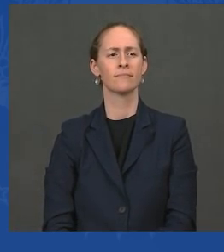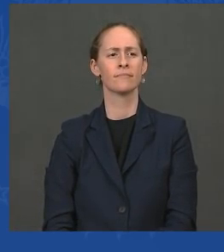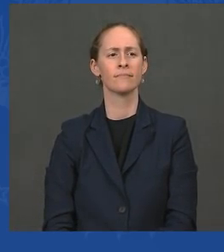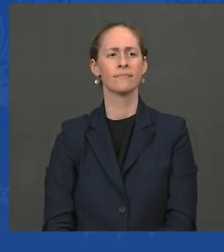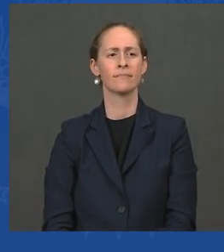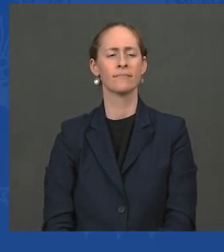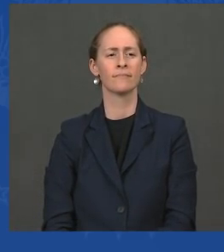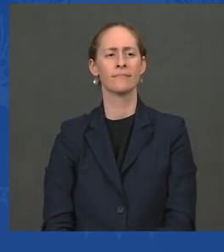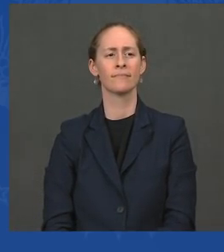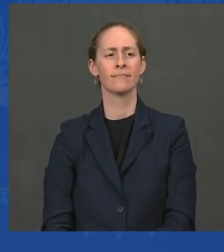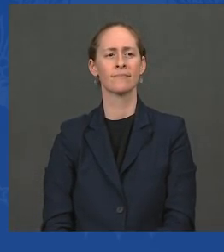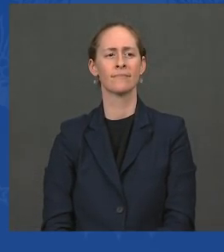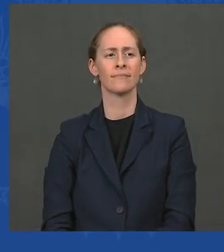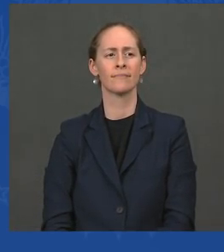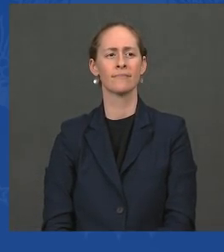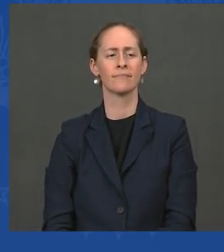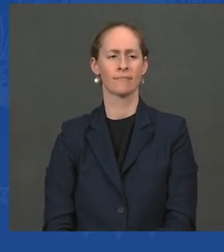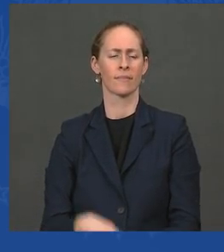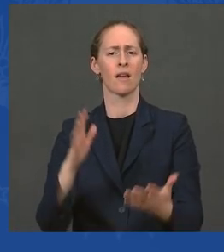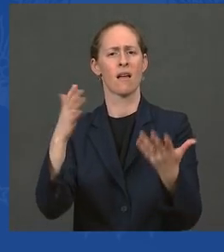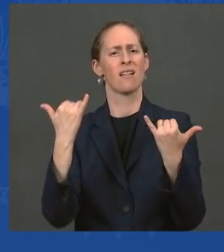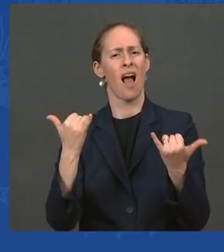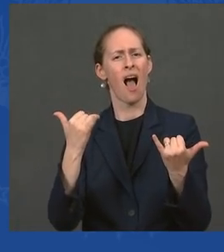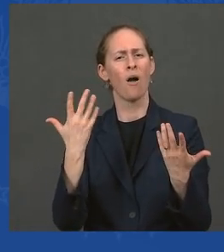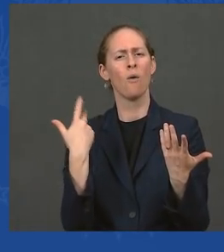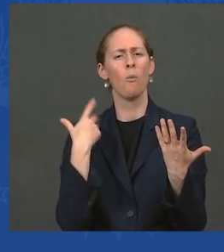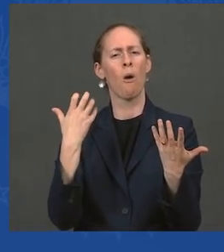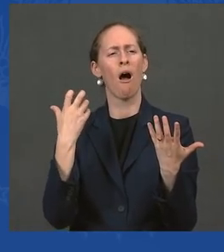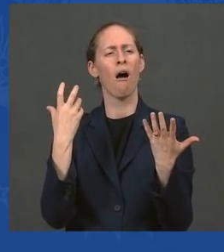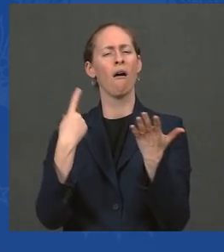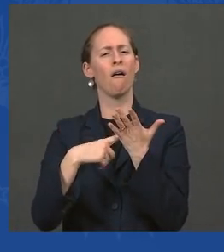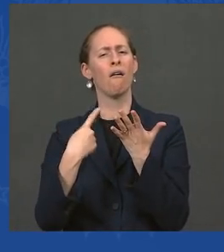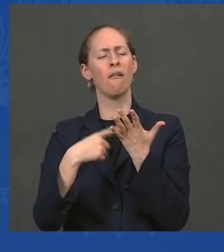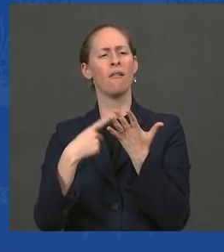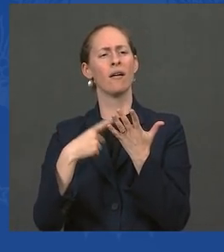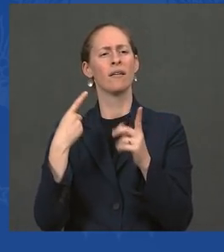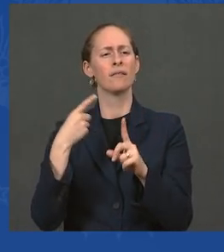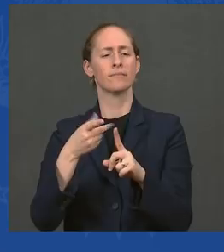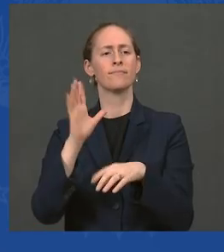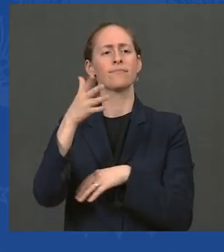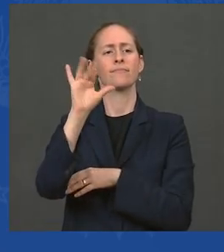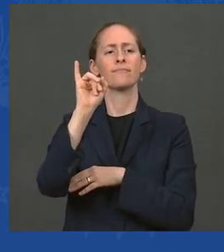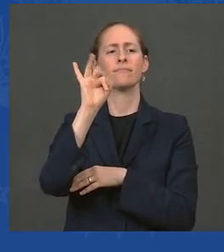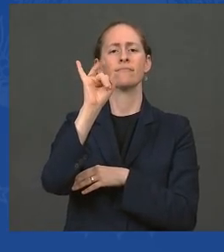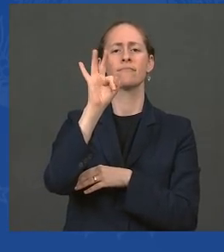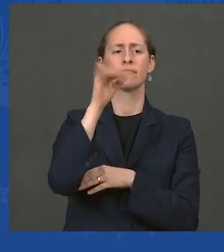If you've made enough money to have -- owe more than $4,000 in taxes and you had two kids, you got to deduct it.